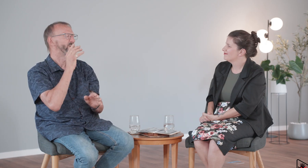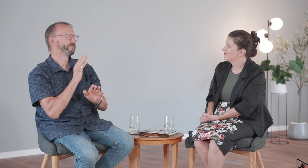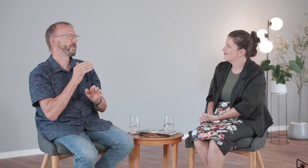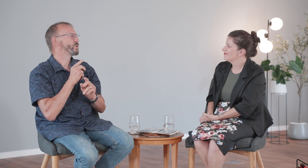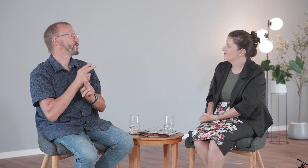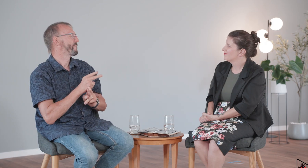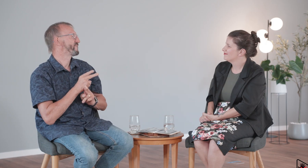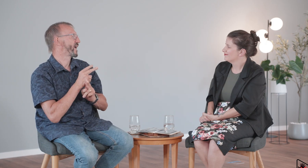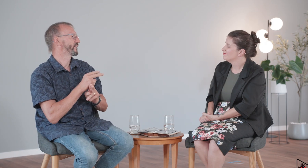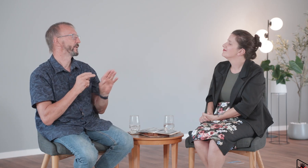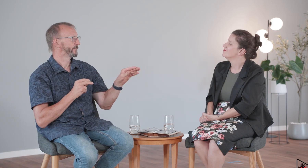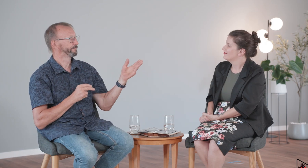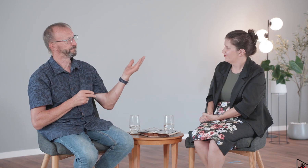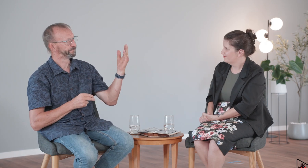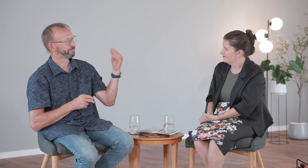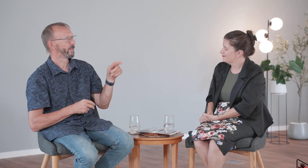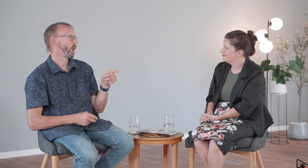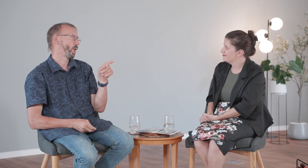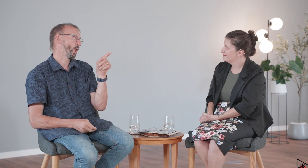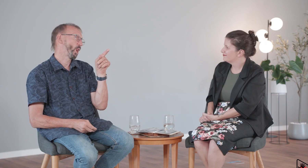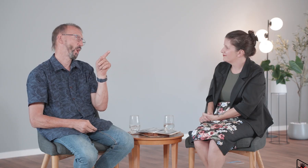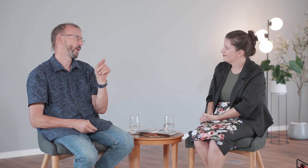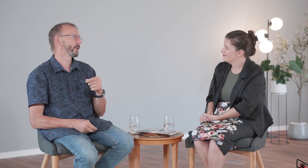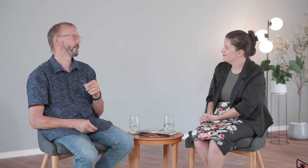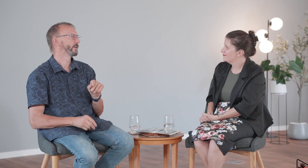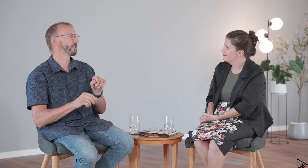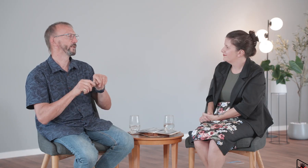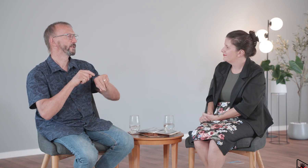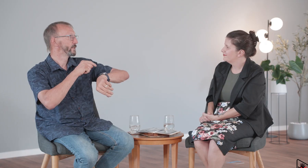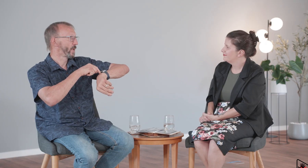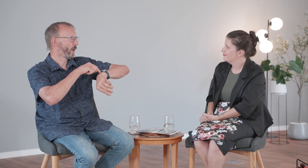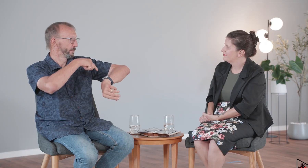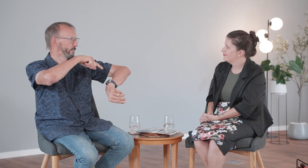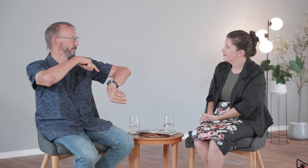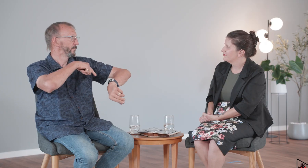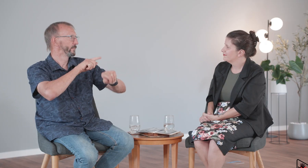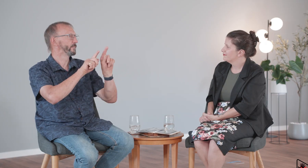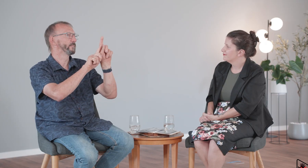supervisor called me over at one time and told me to have a look at my job cards. And he you could